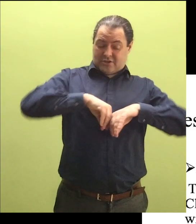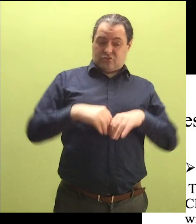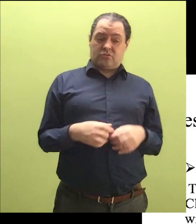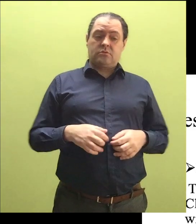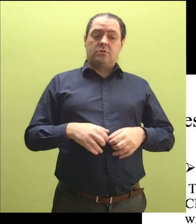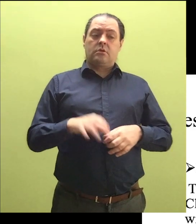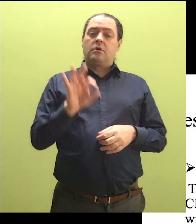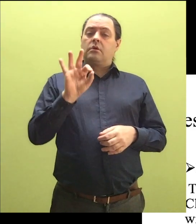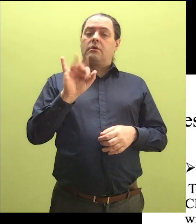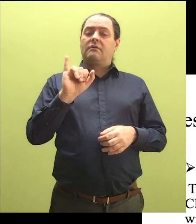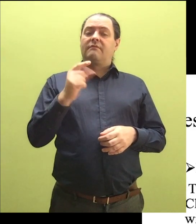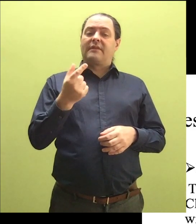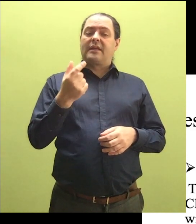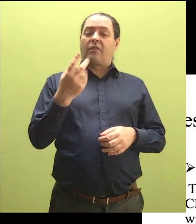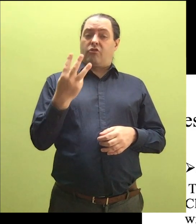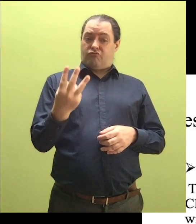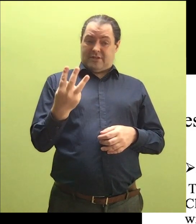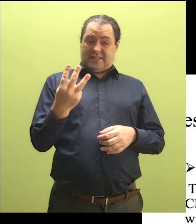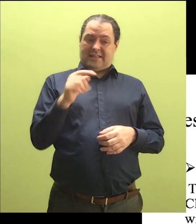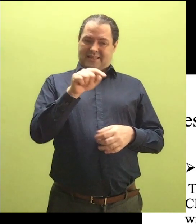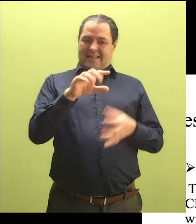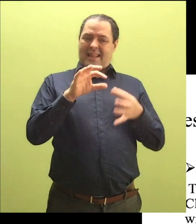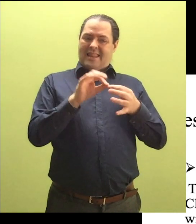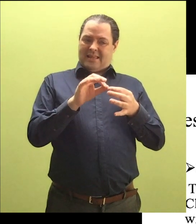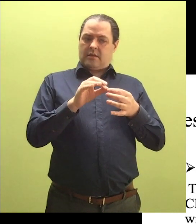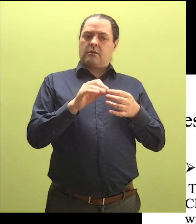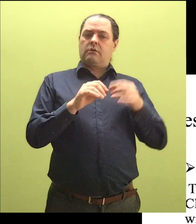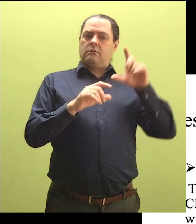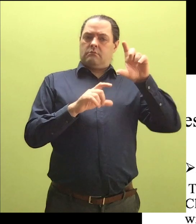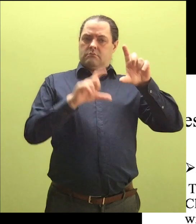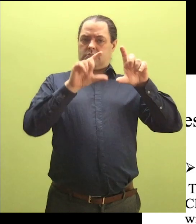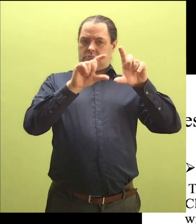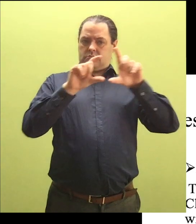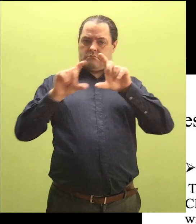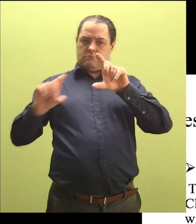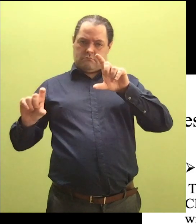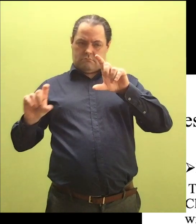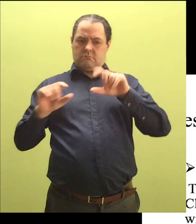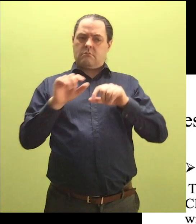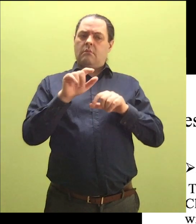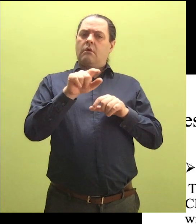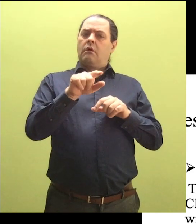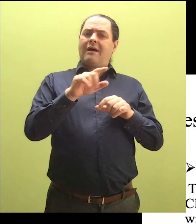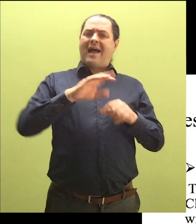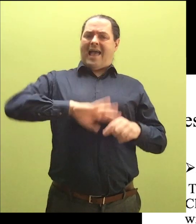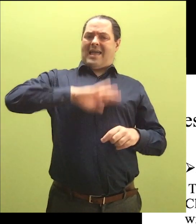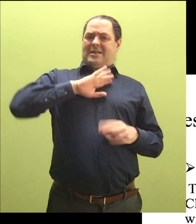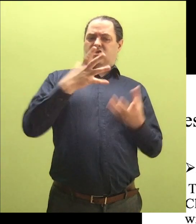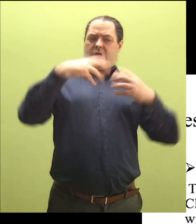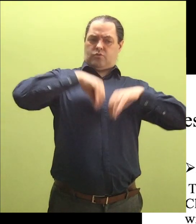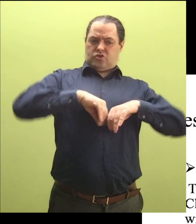Causative and inchoative clauses. Expectedly, there are more complex closes, produced for the causative stimuli, as